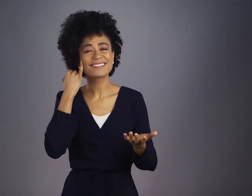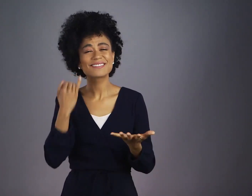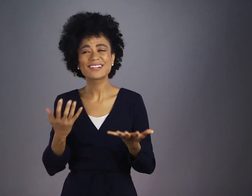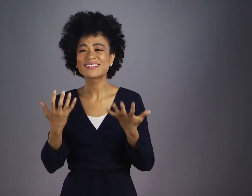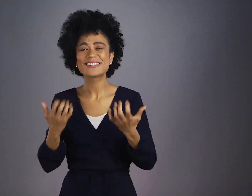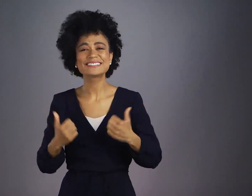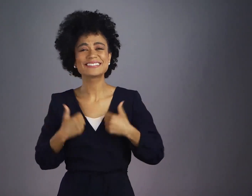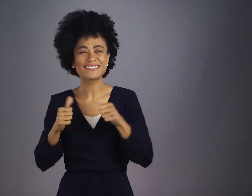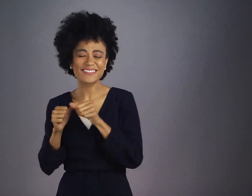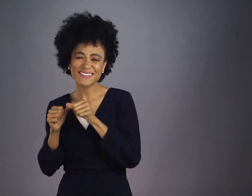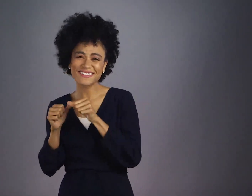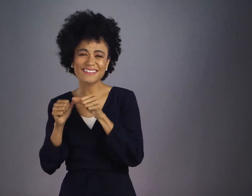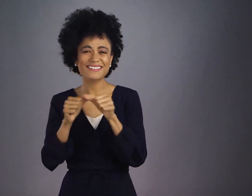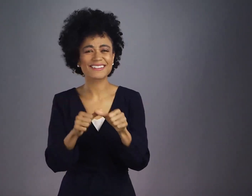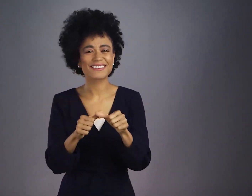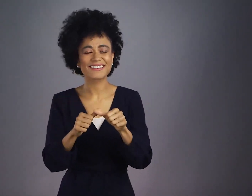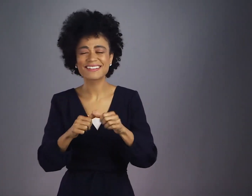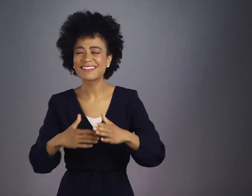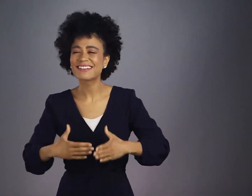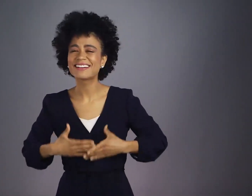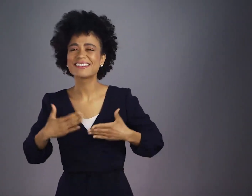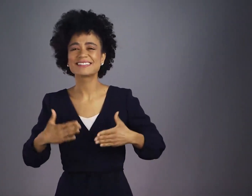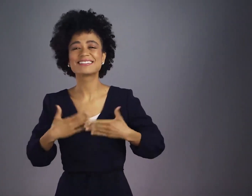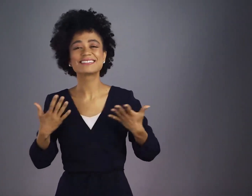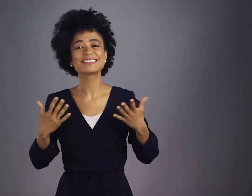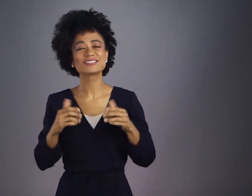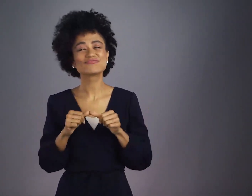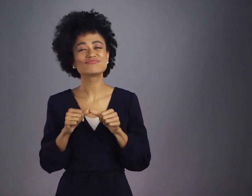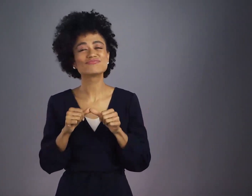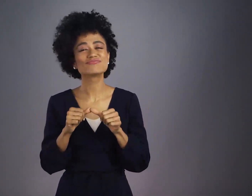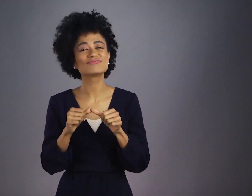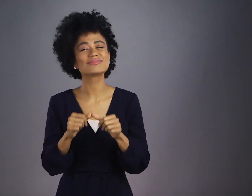We must be entirely honest with somebody